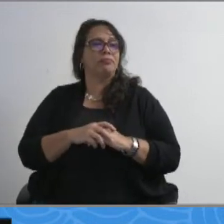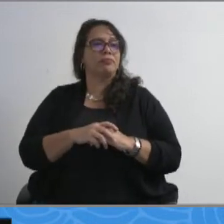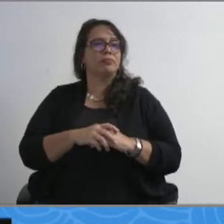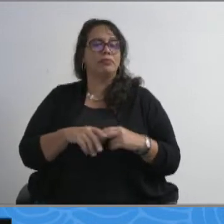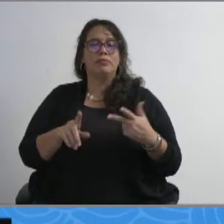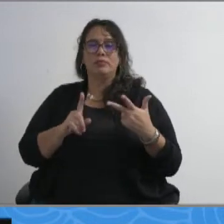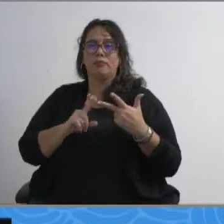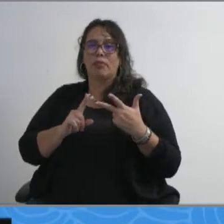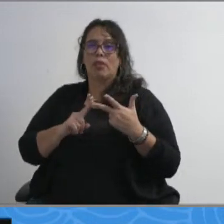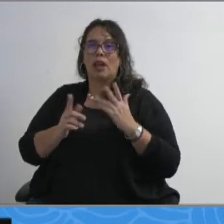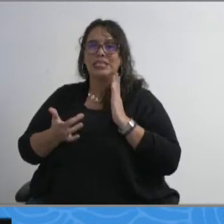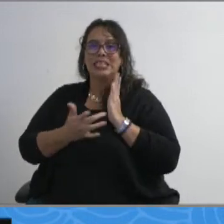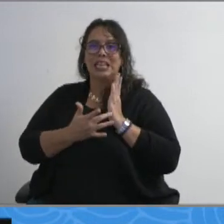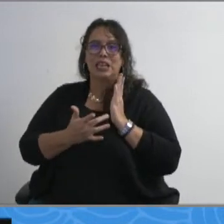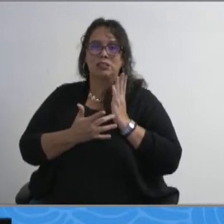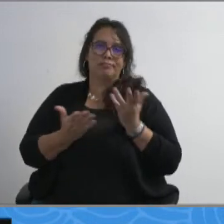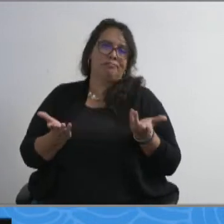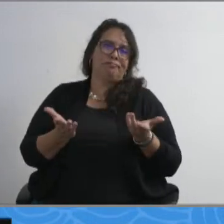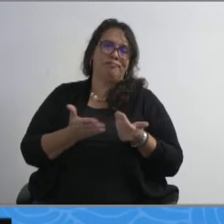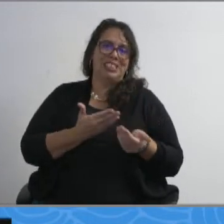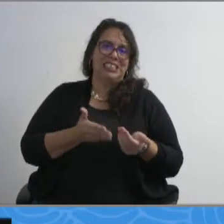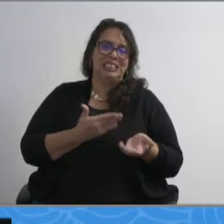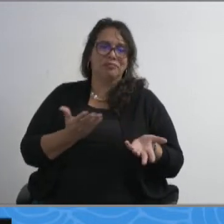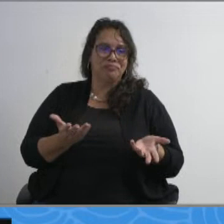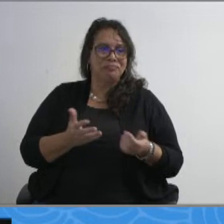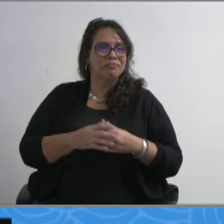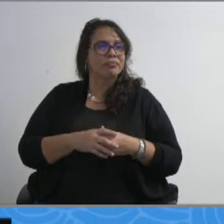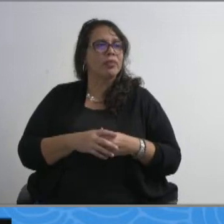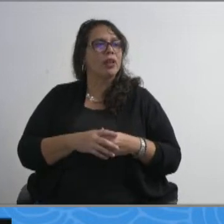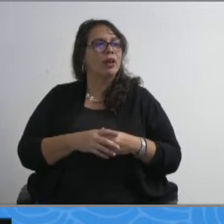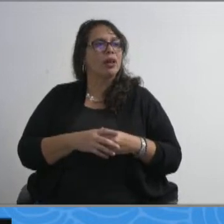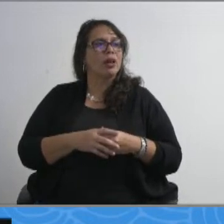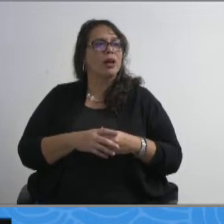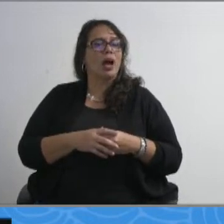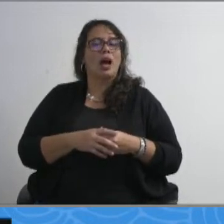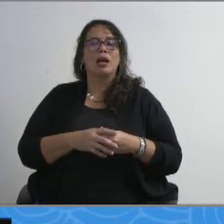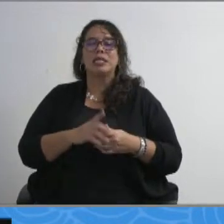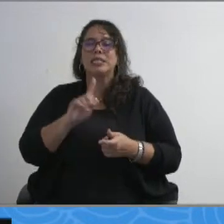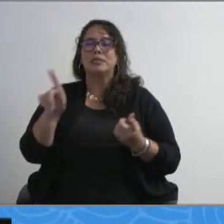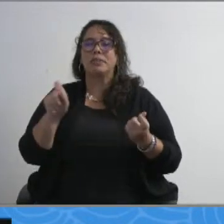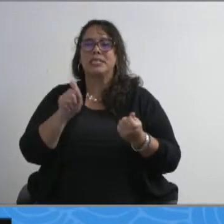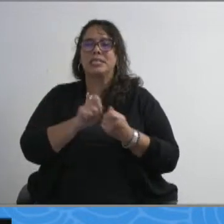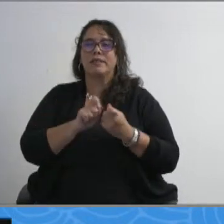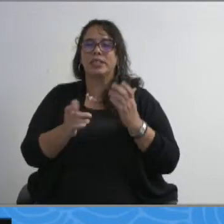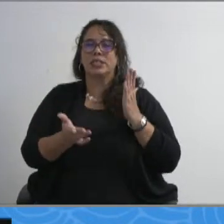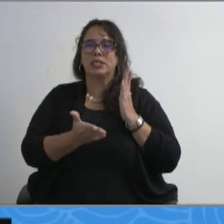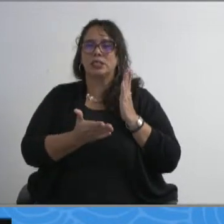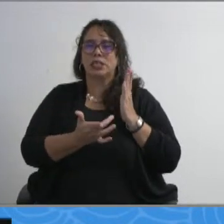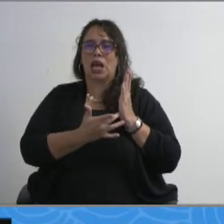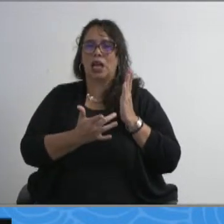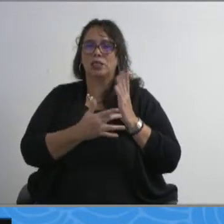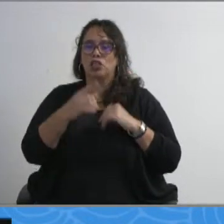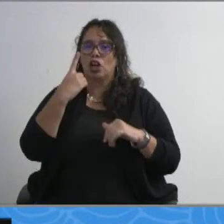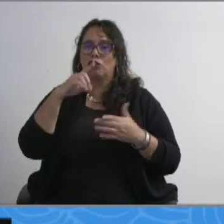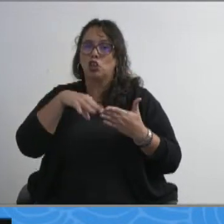And for technology, this one's an easy one, we're looking at specific technology for student use